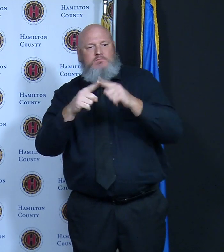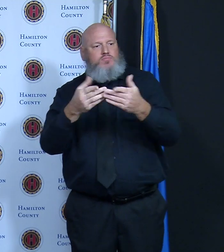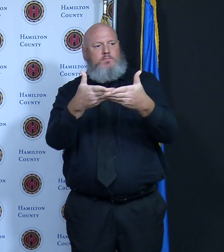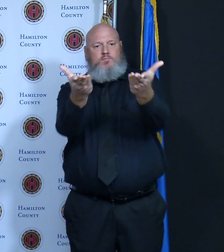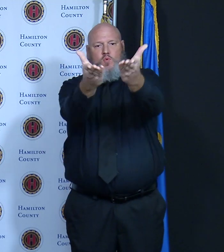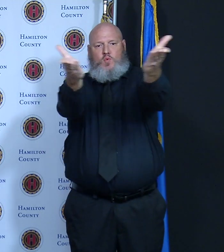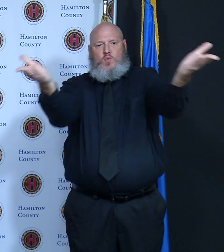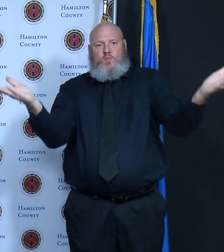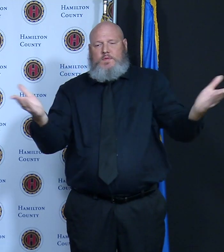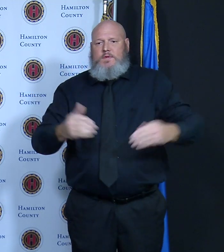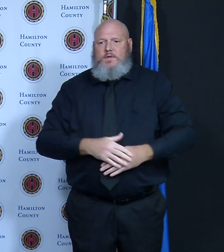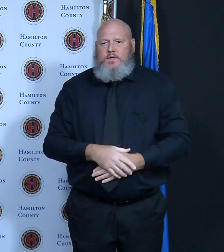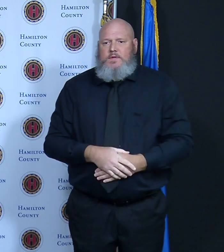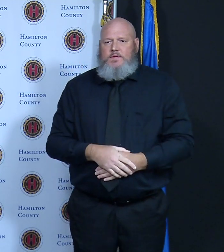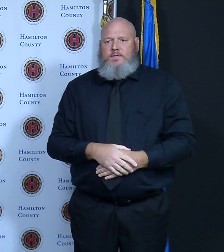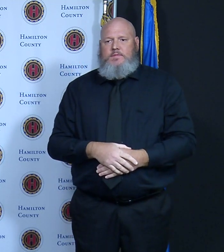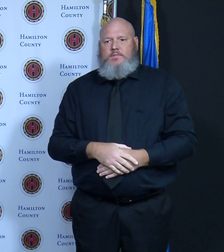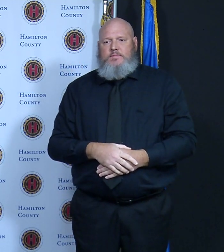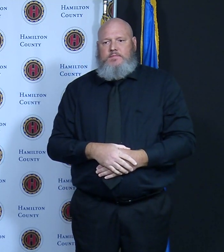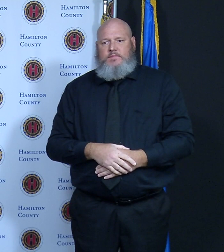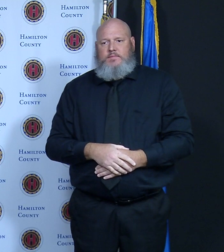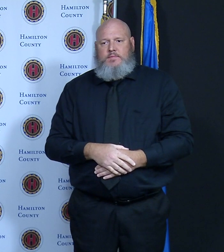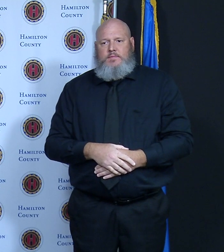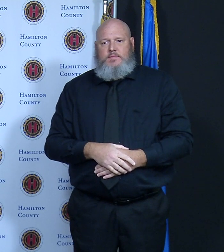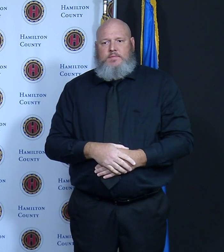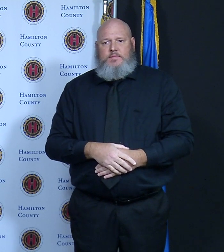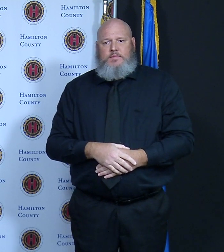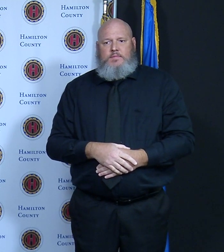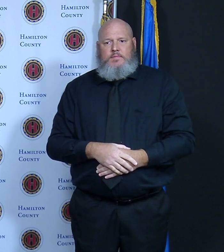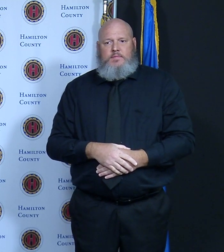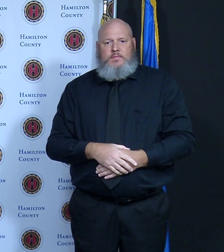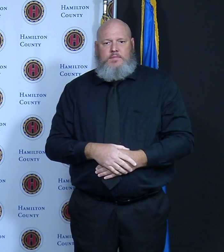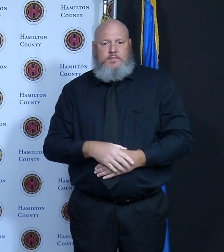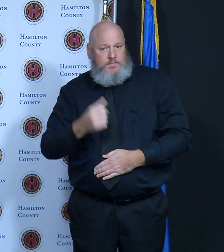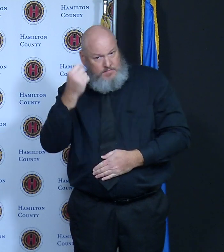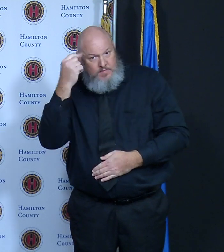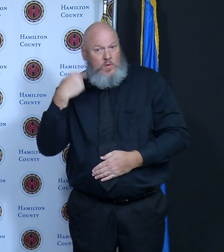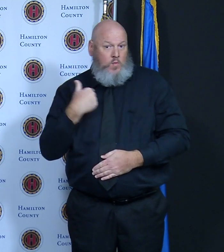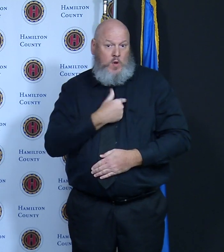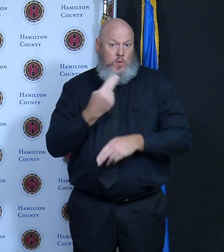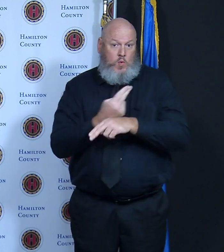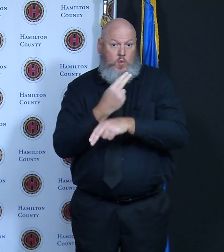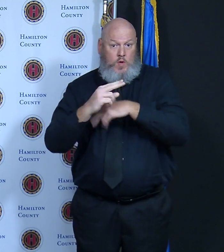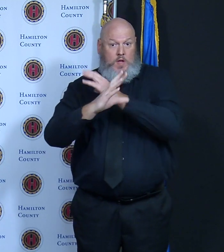that work in the building so today we're going to talk about PPE as we look at